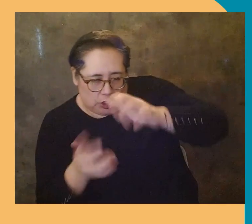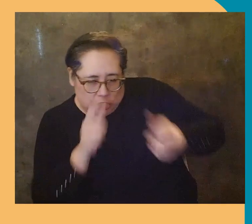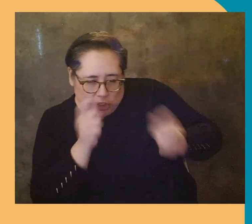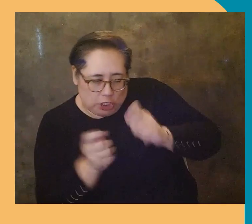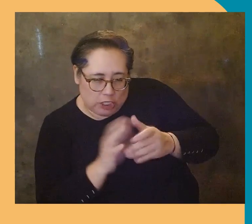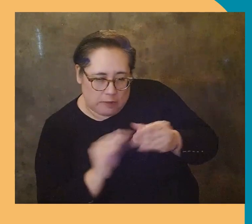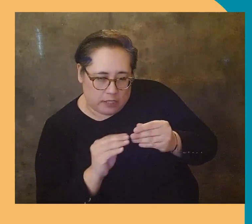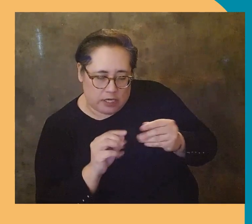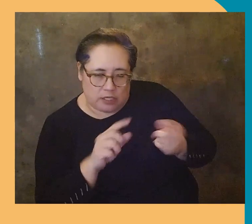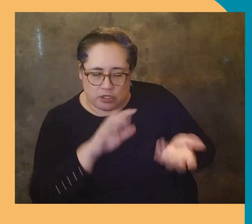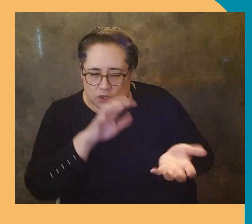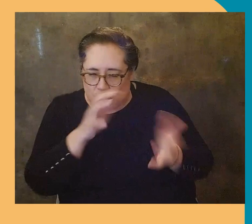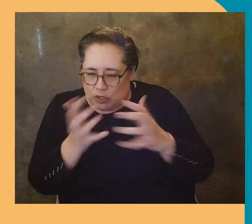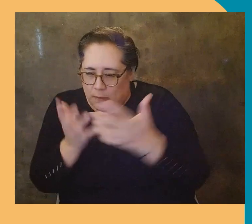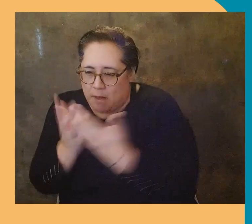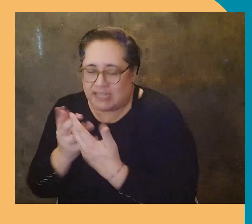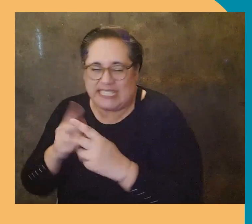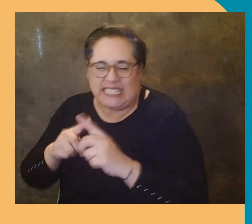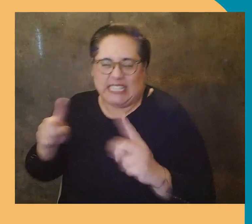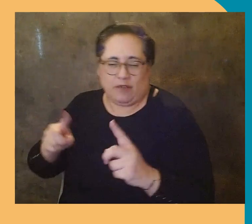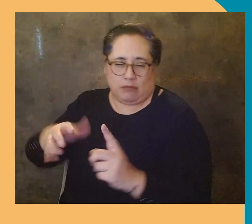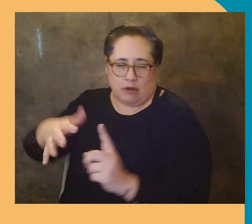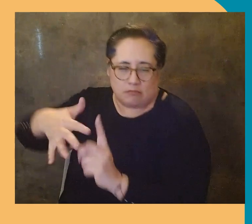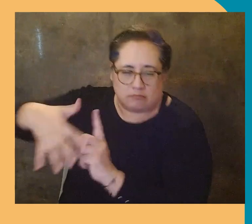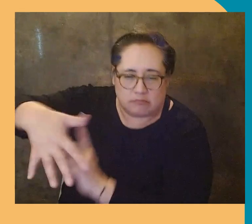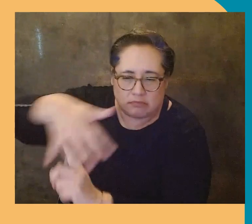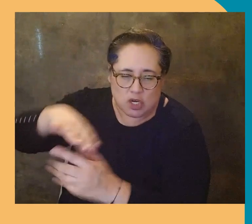Adapt it to fit a different context.